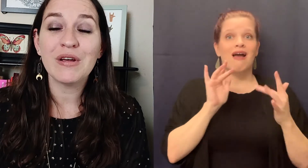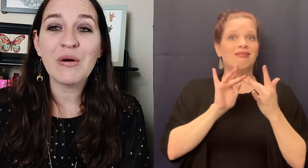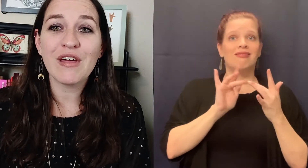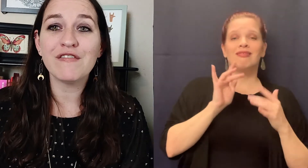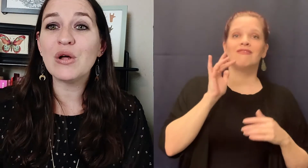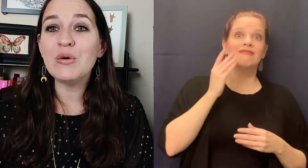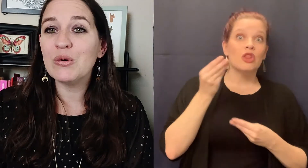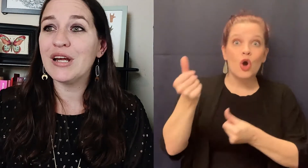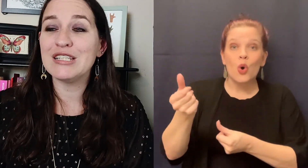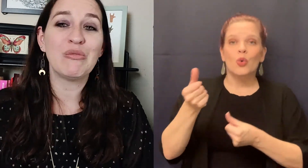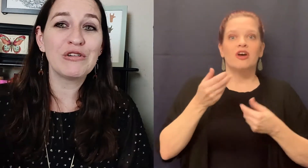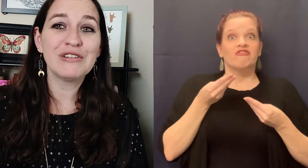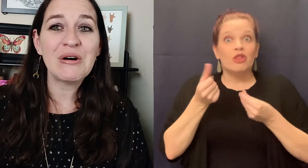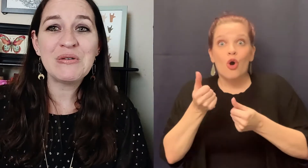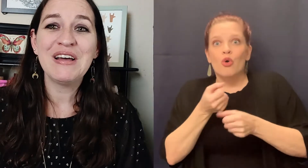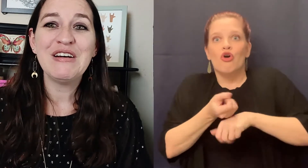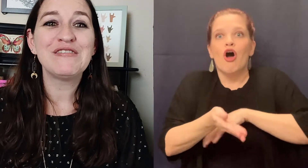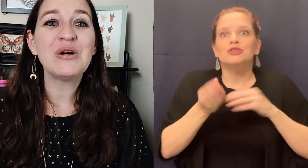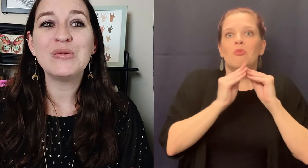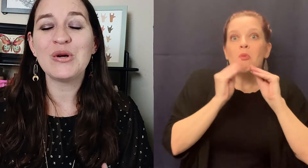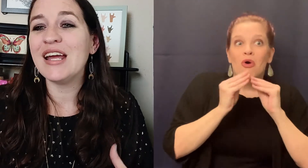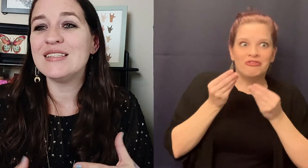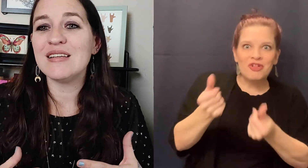We know that flow creates more flow, flow creates